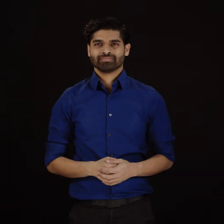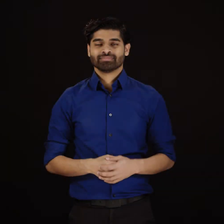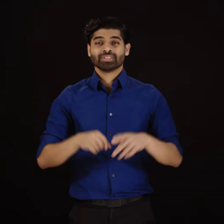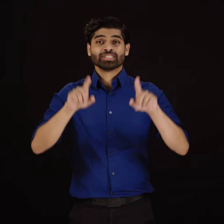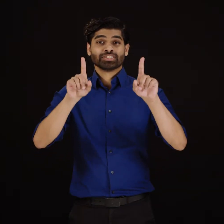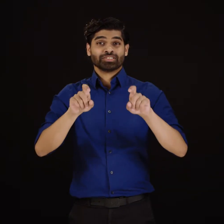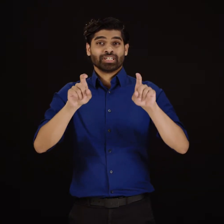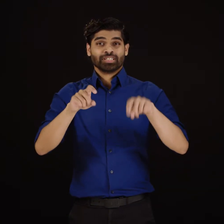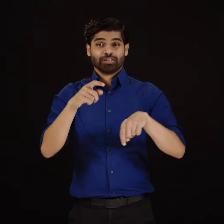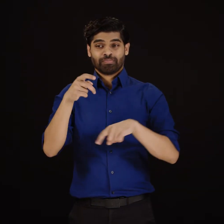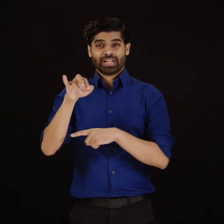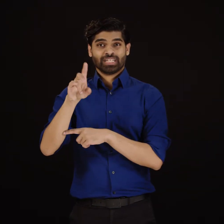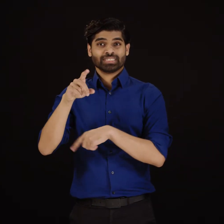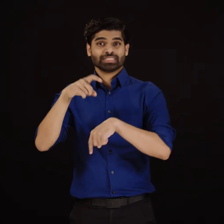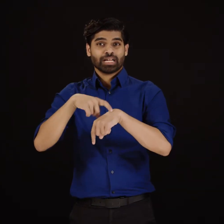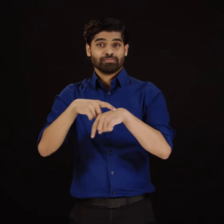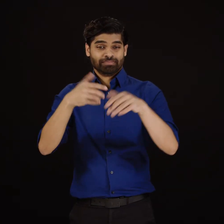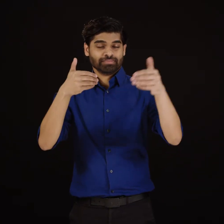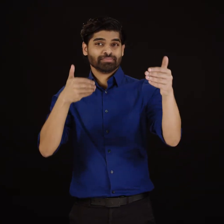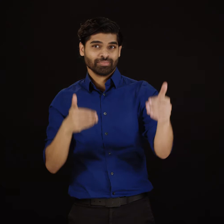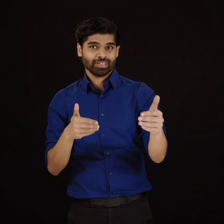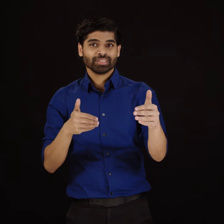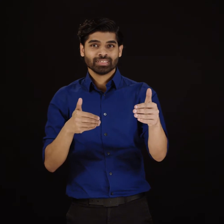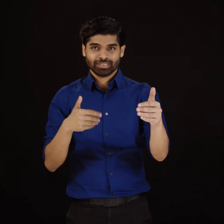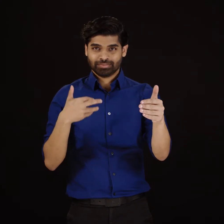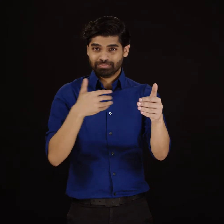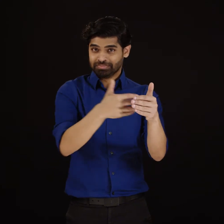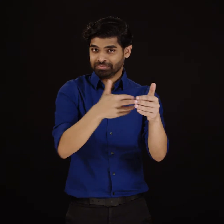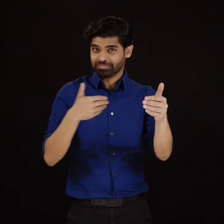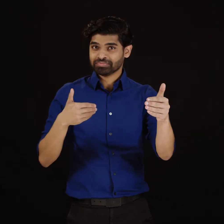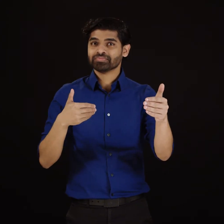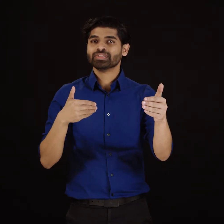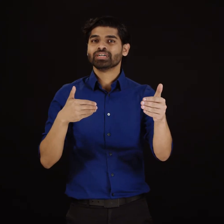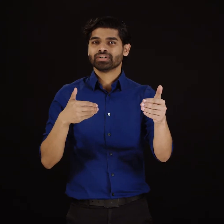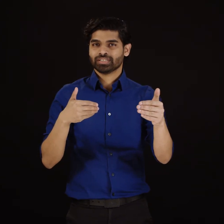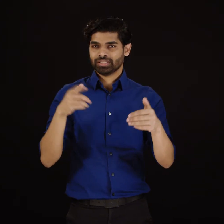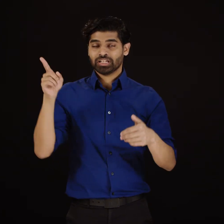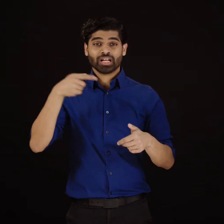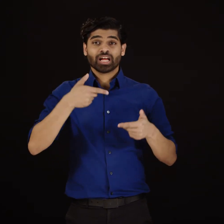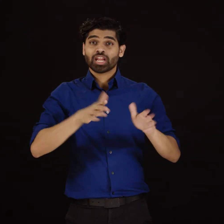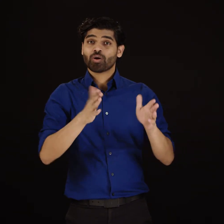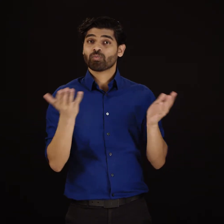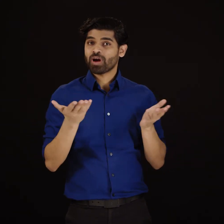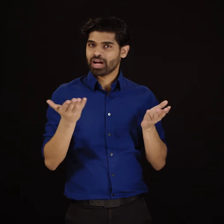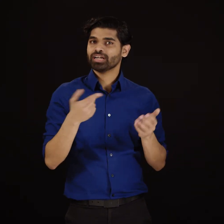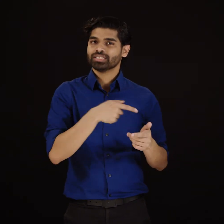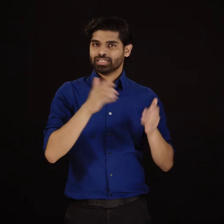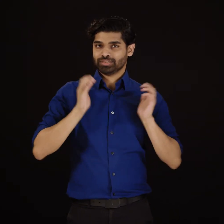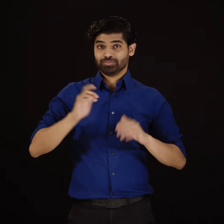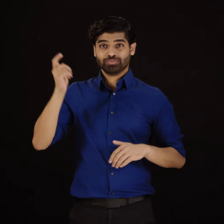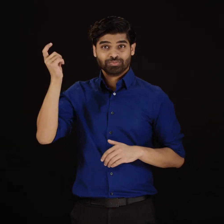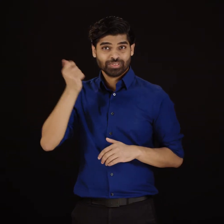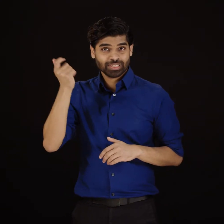A Trial period allows a Customer or Subscriber a period of time during which they can try their wireless device and